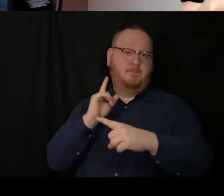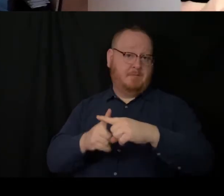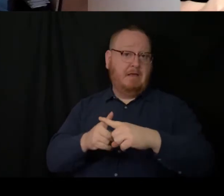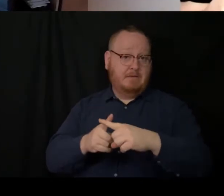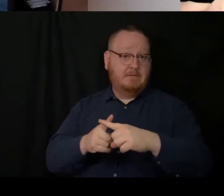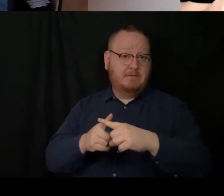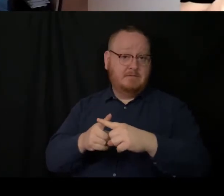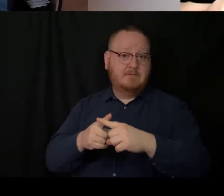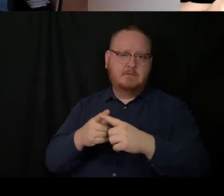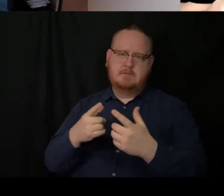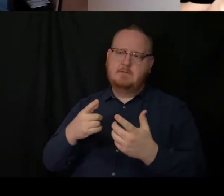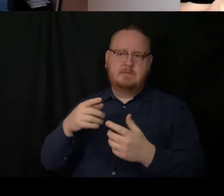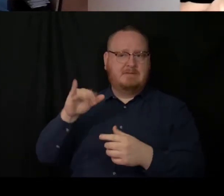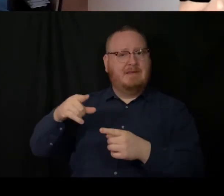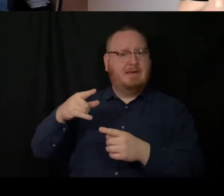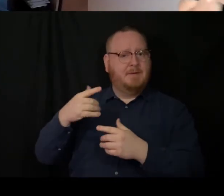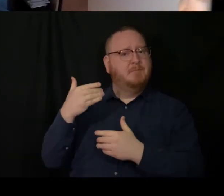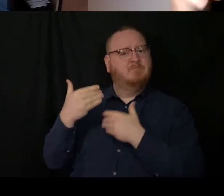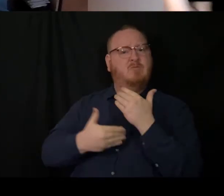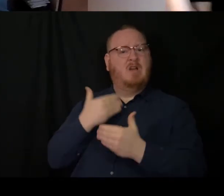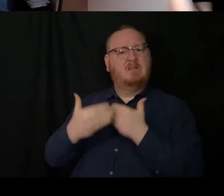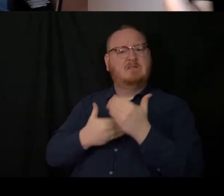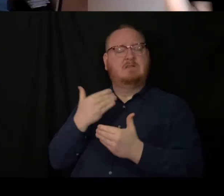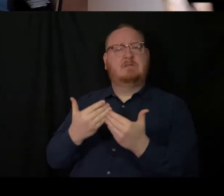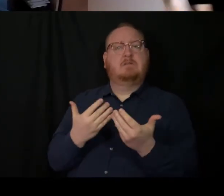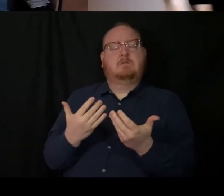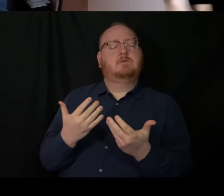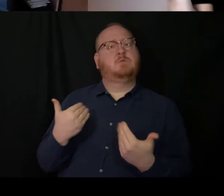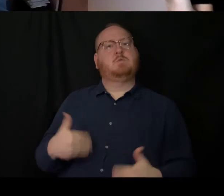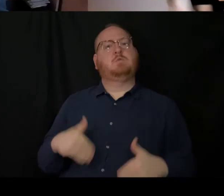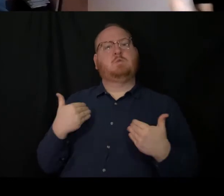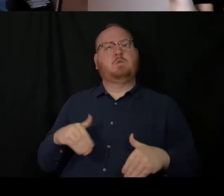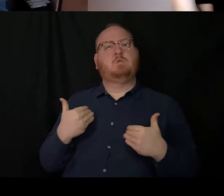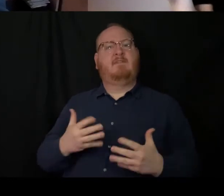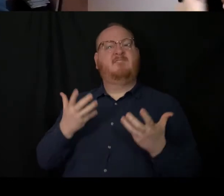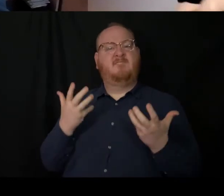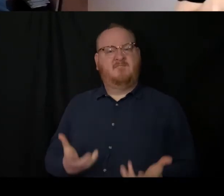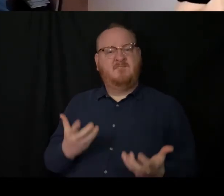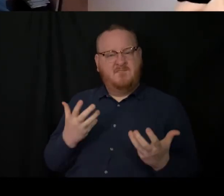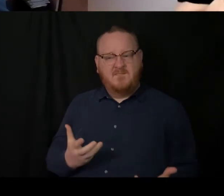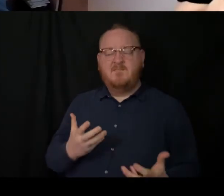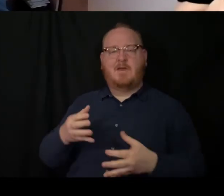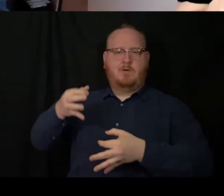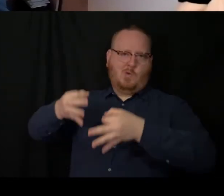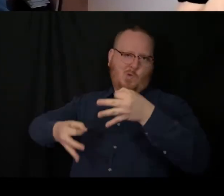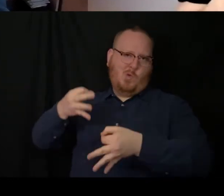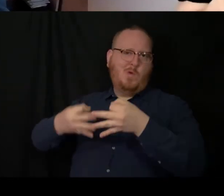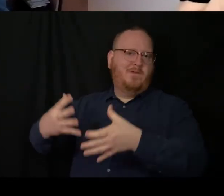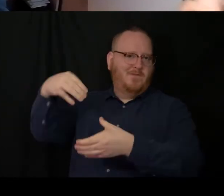much more bigger process through the court system. So yeah, so